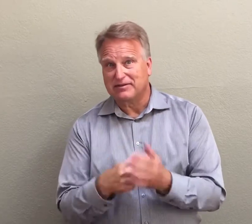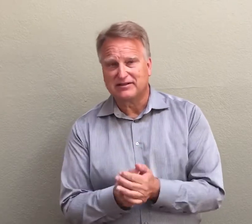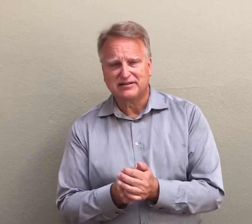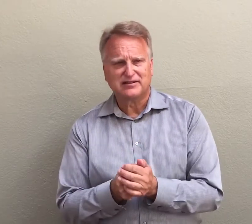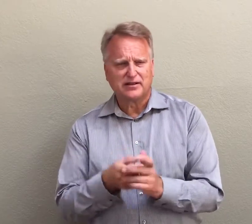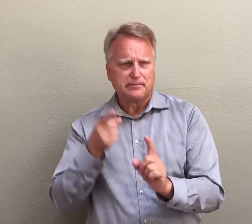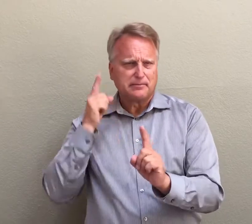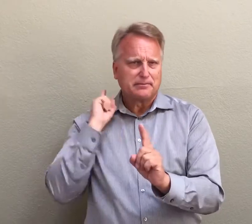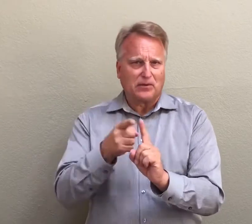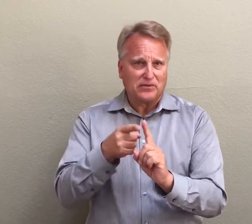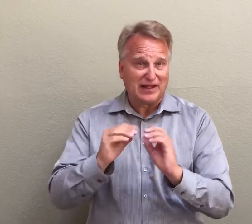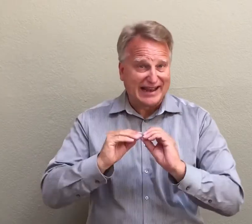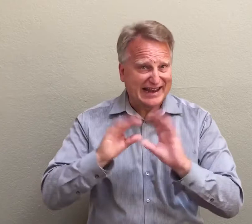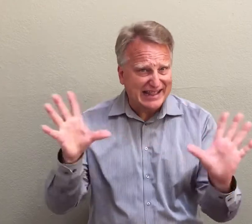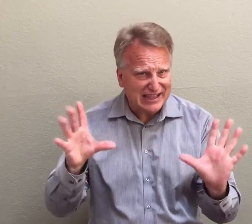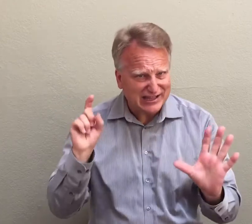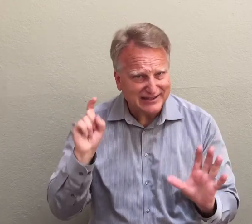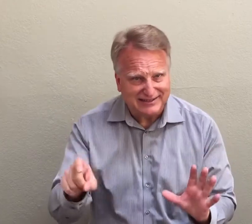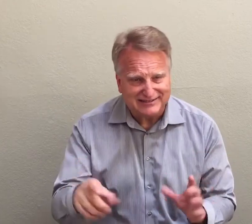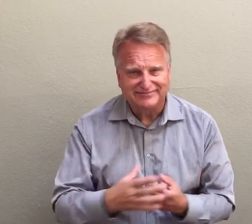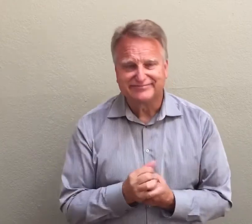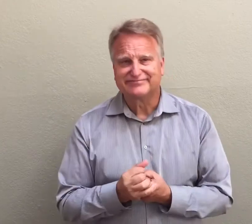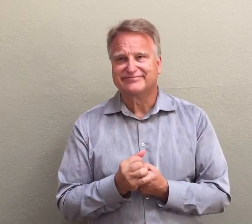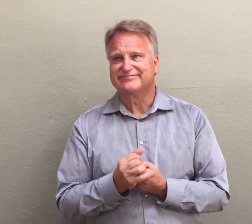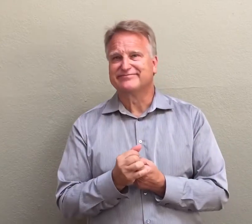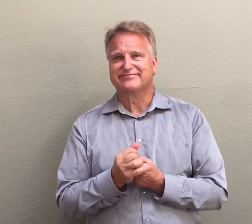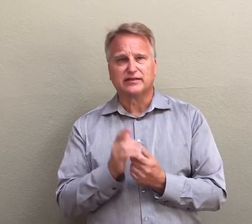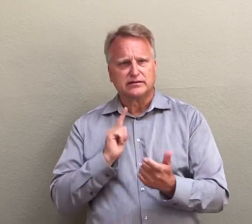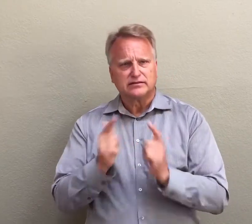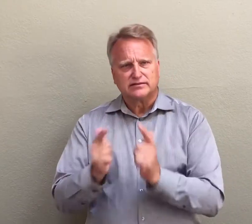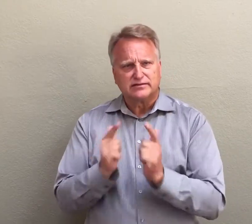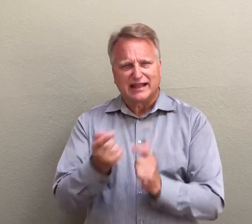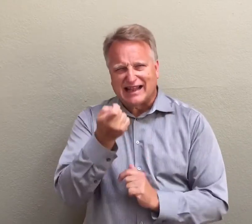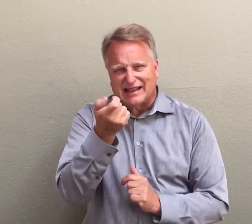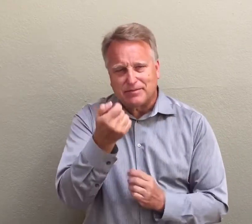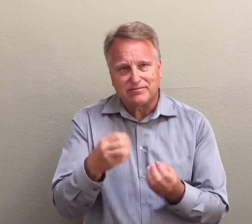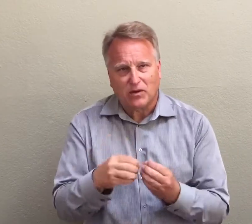Techniques for the interpreters to incorporate while working could include making the main points crystal clear,